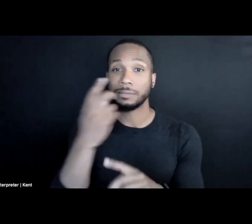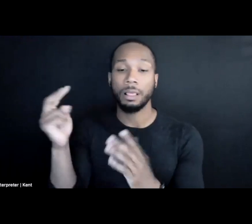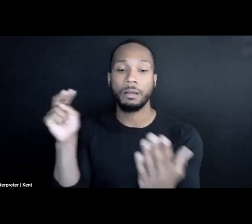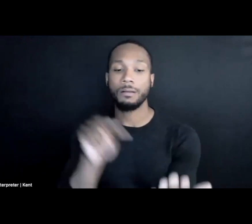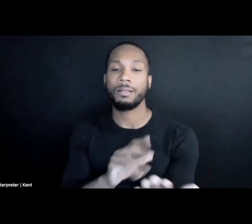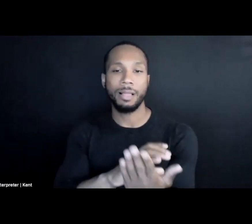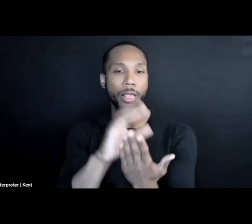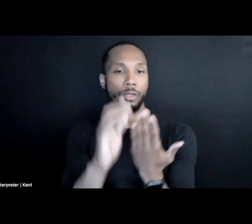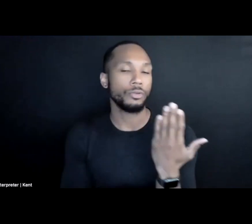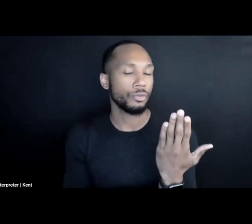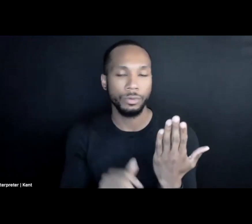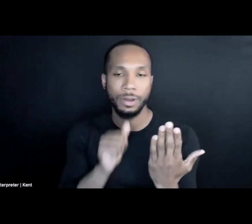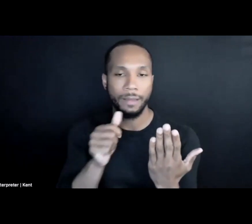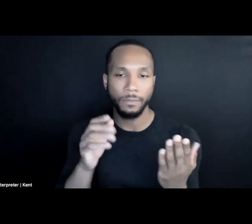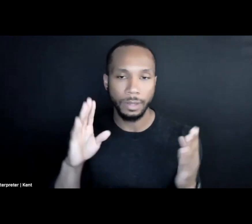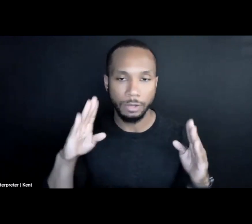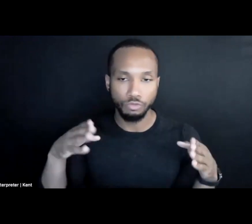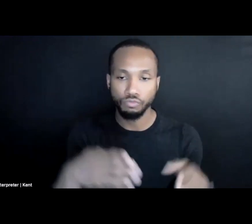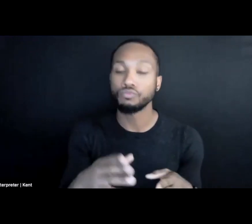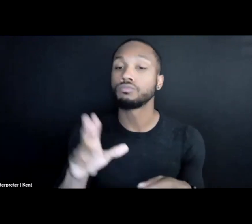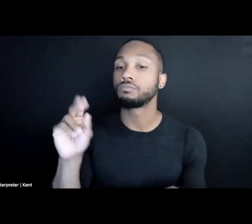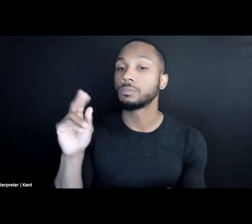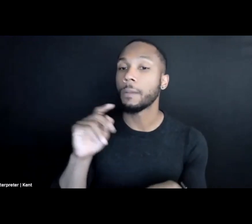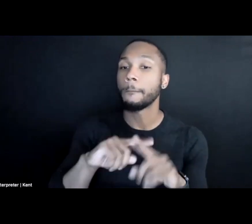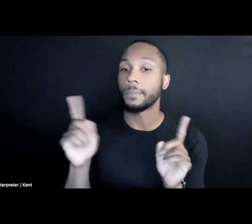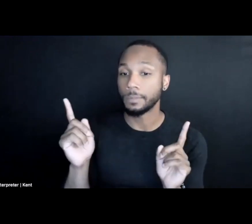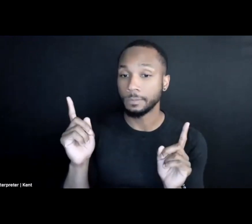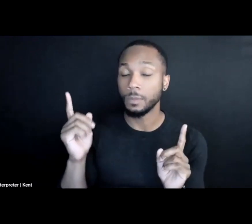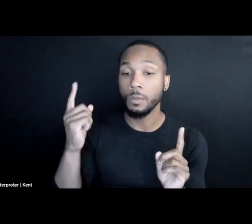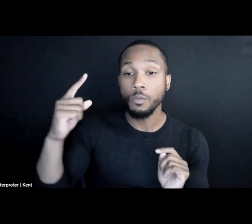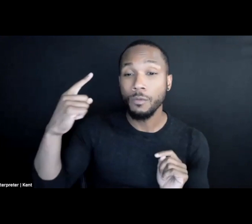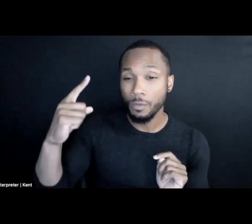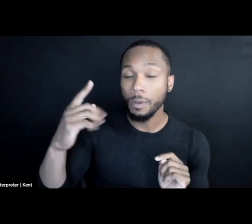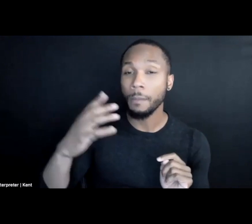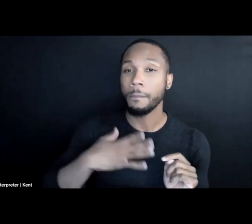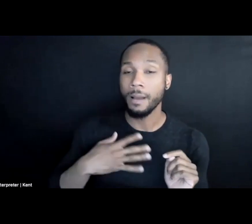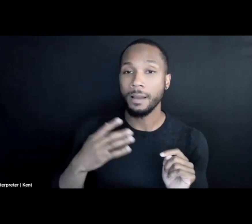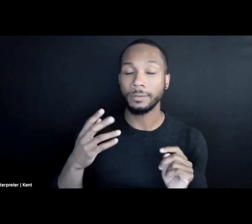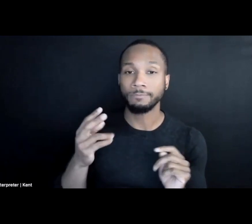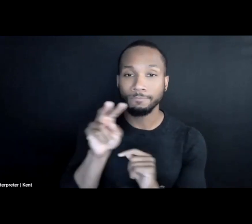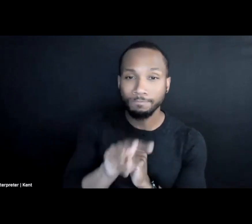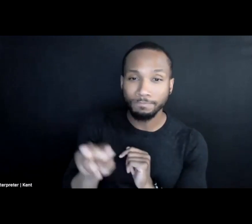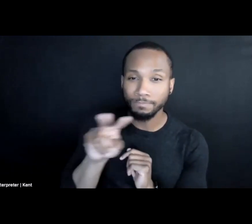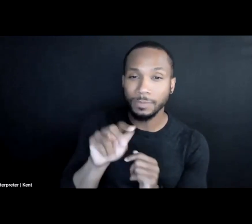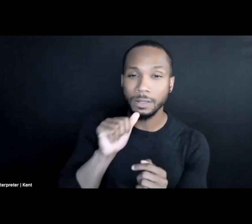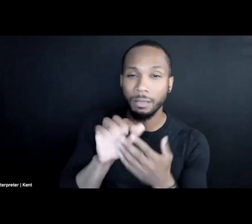Not to concentrate, But so that My tired gaze Doesn’t cloud With longing.